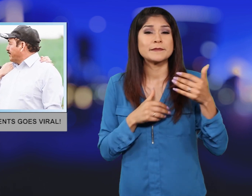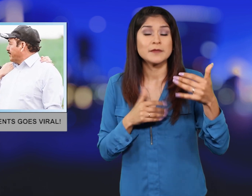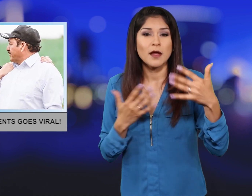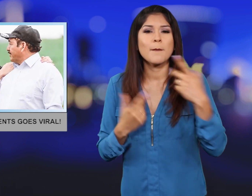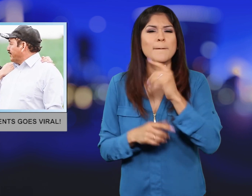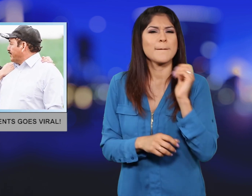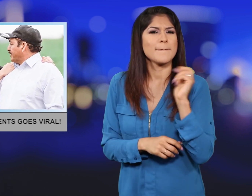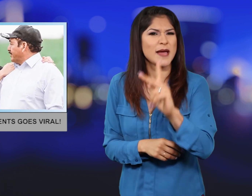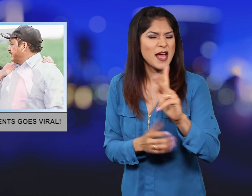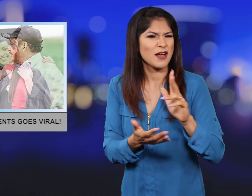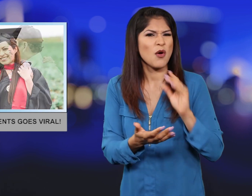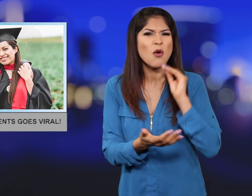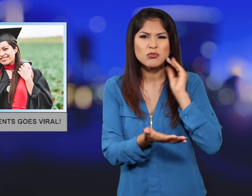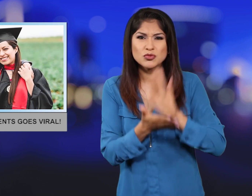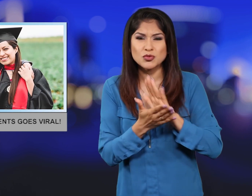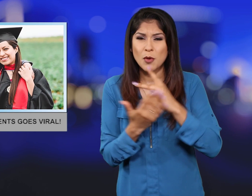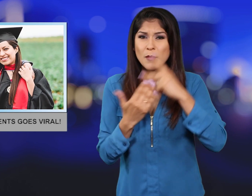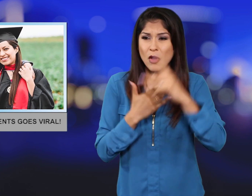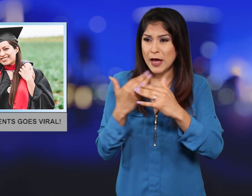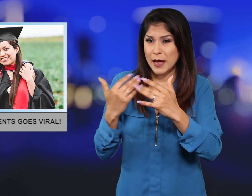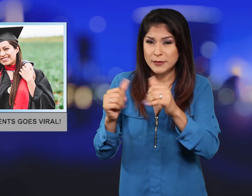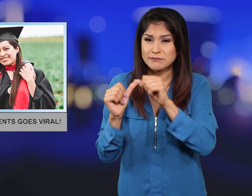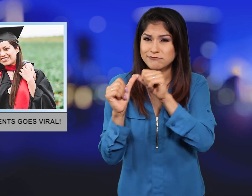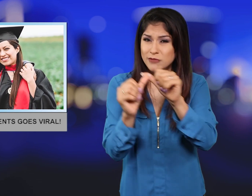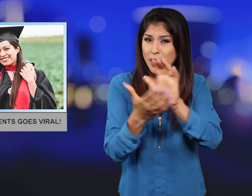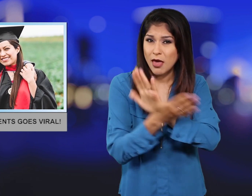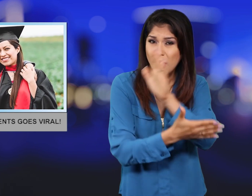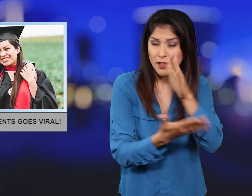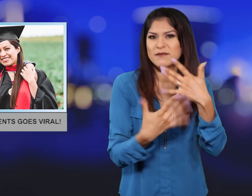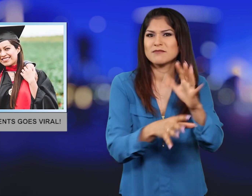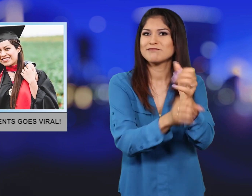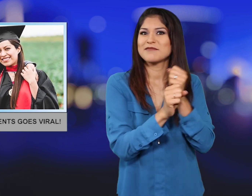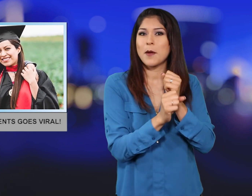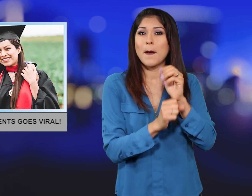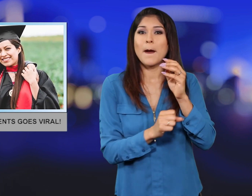Two years later she enrolled in a homeschool program and kept on going.